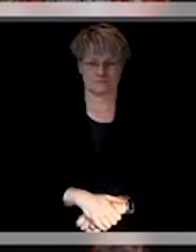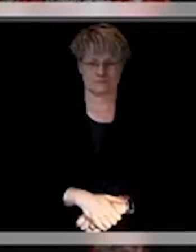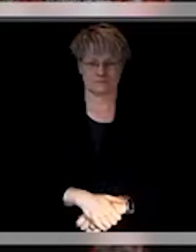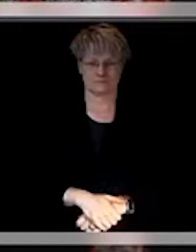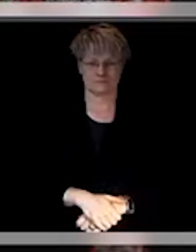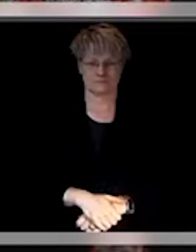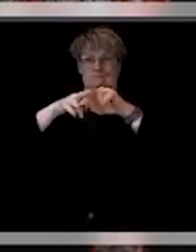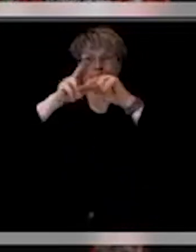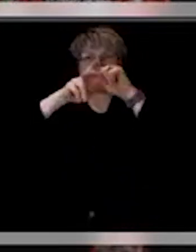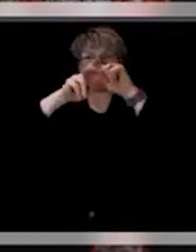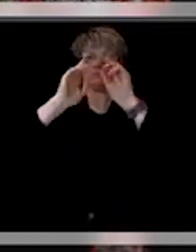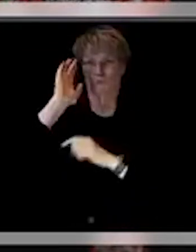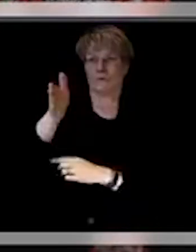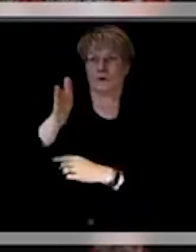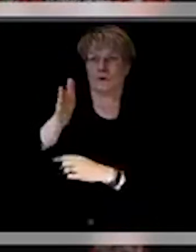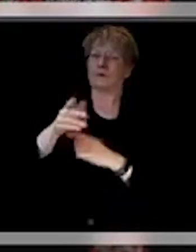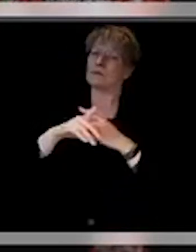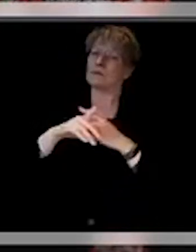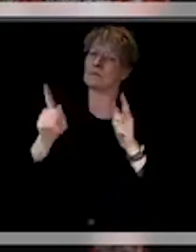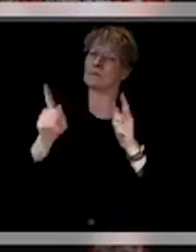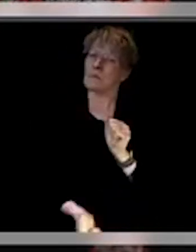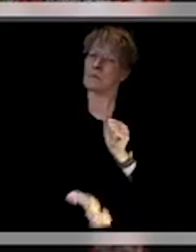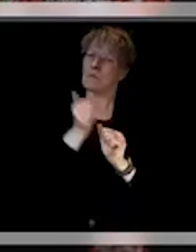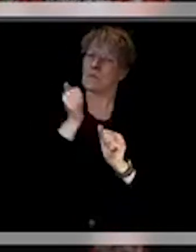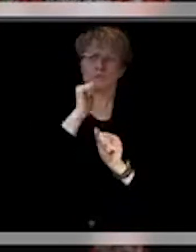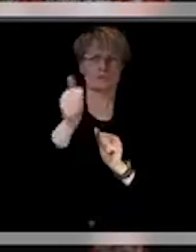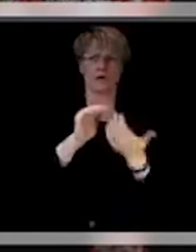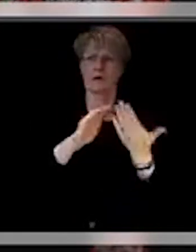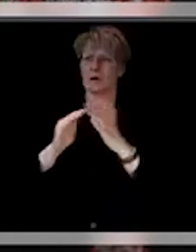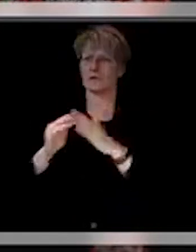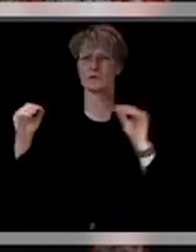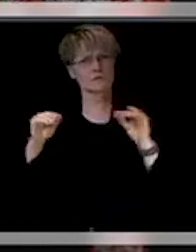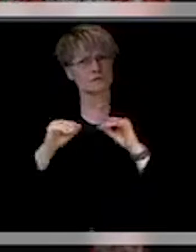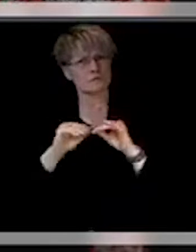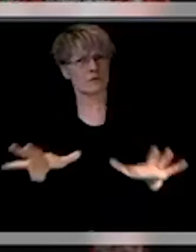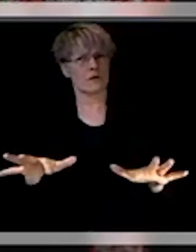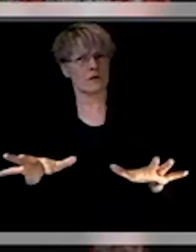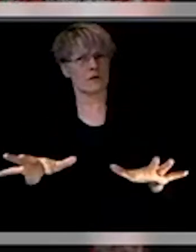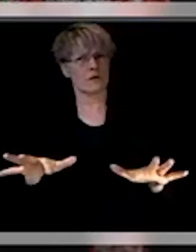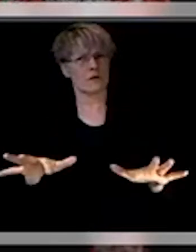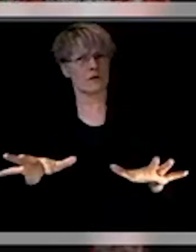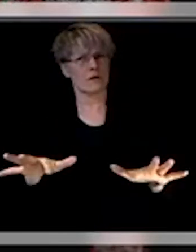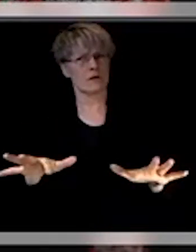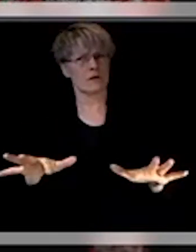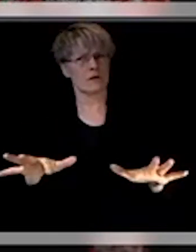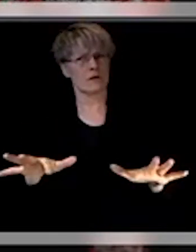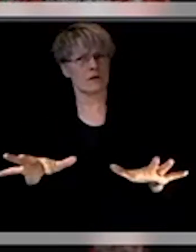spread, as you were just saying, and Donnell was saying, are gatherings. Is that really